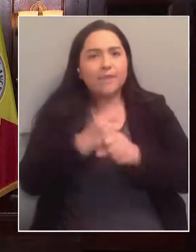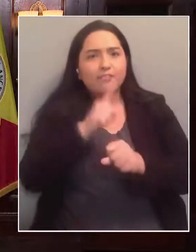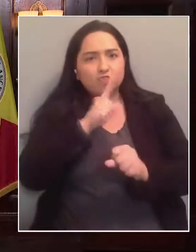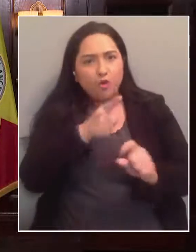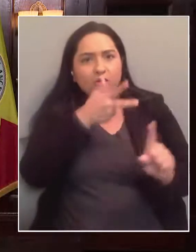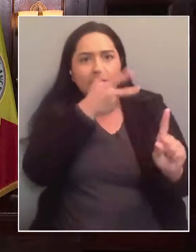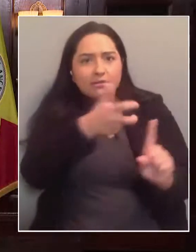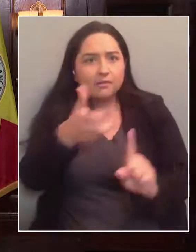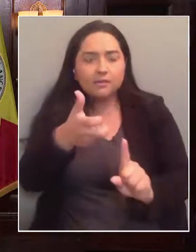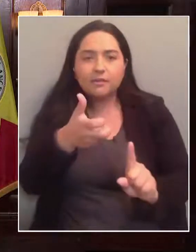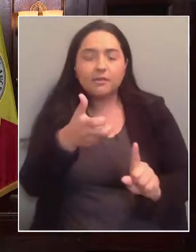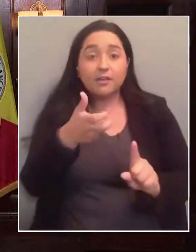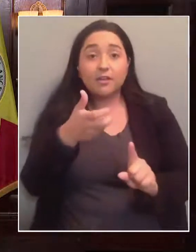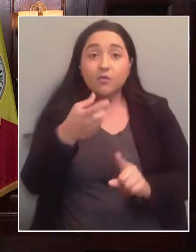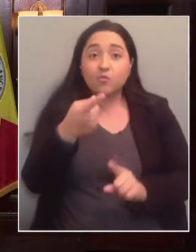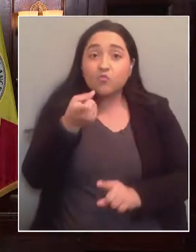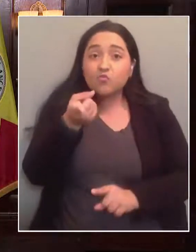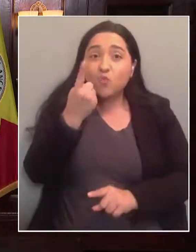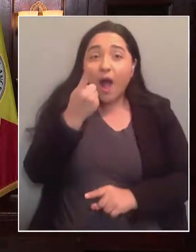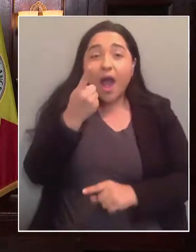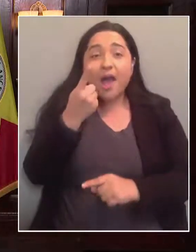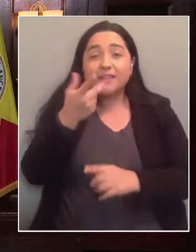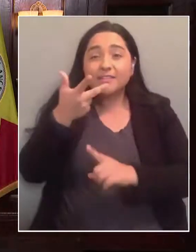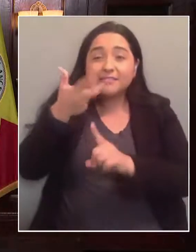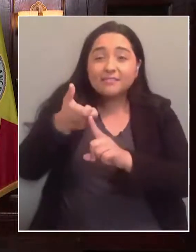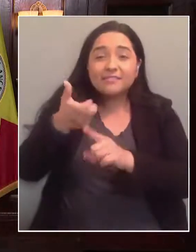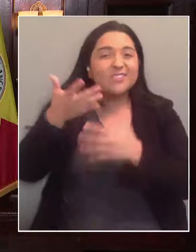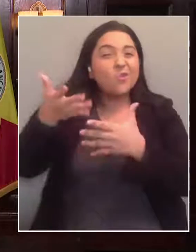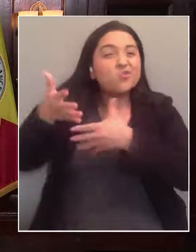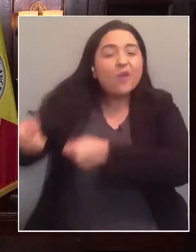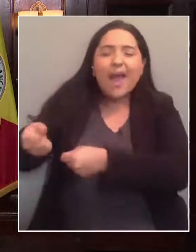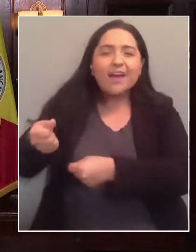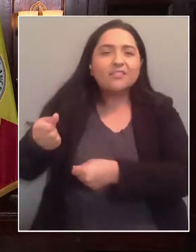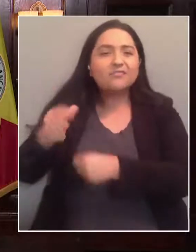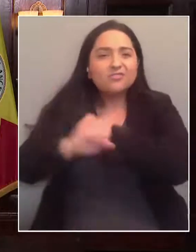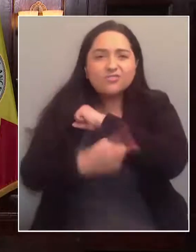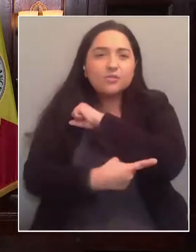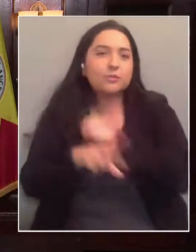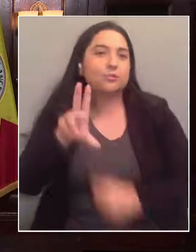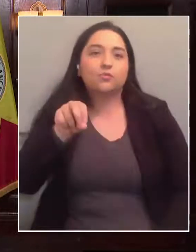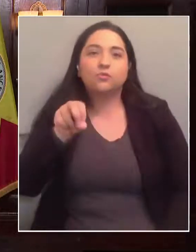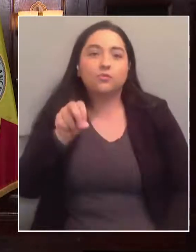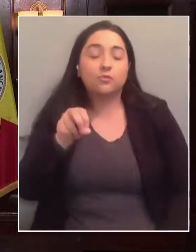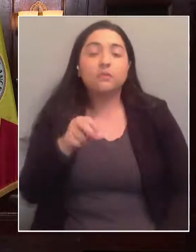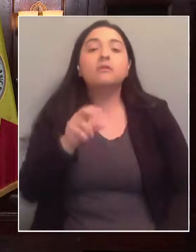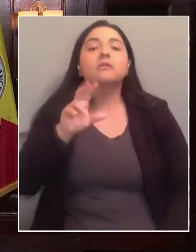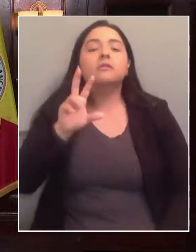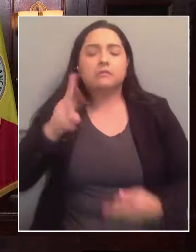THAT WE CAN NEVER WASTE A SINGLE DOSE. SECOND HOW WILL PEOPLE KNOW IT'S THEIR TURN.